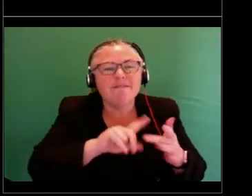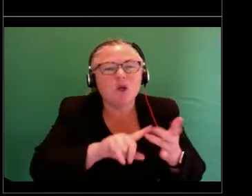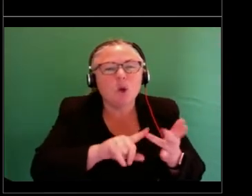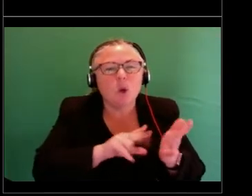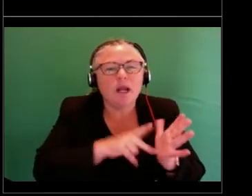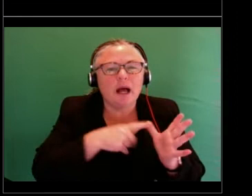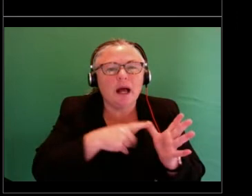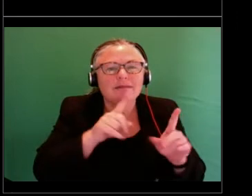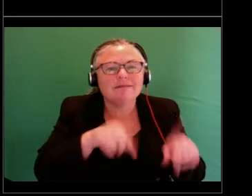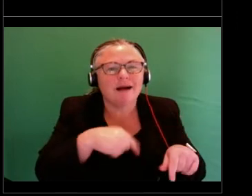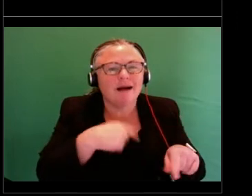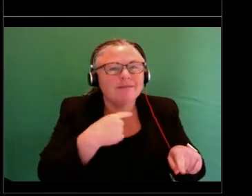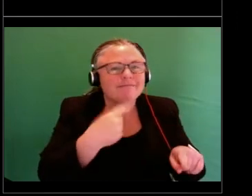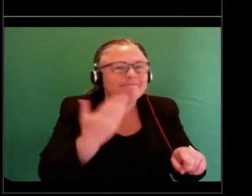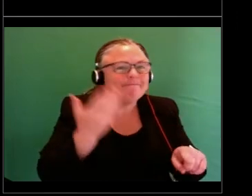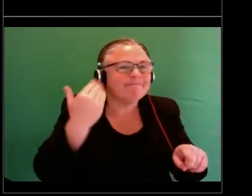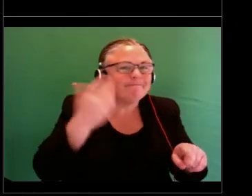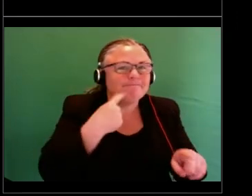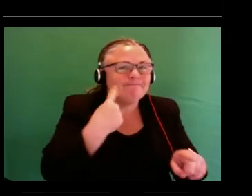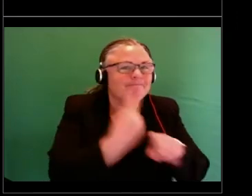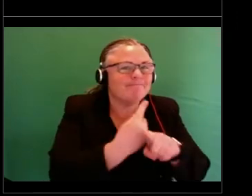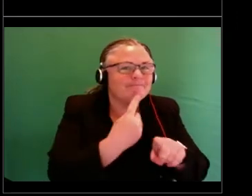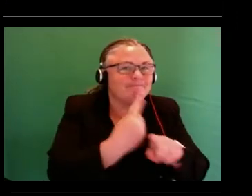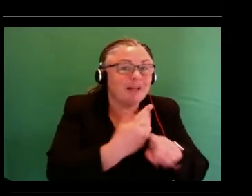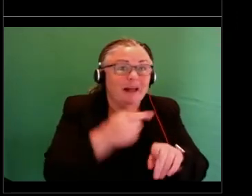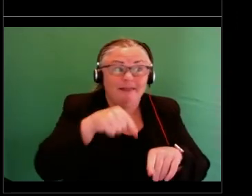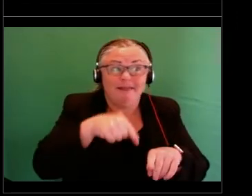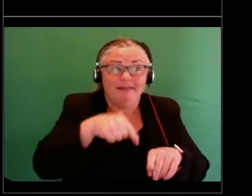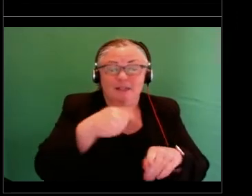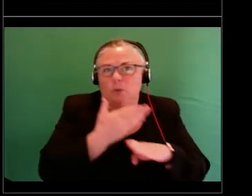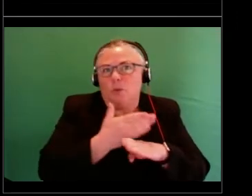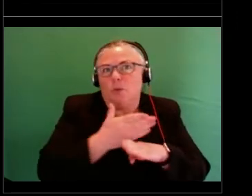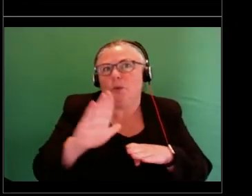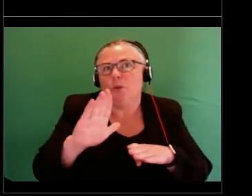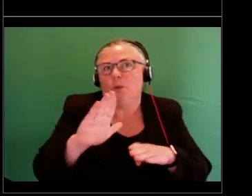Again, the parties' names, if the matter is in court, when is the next court date and